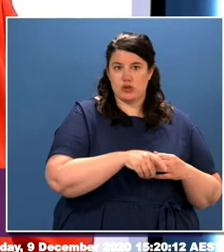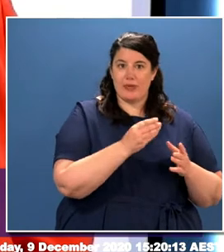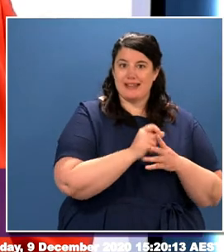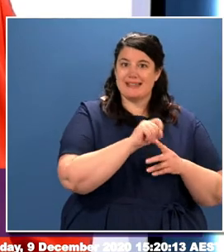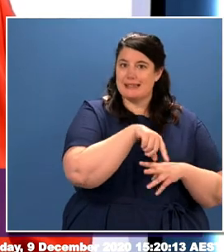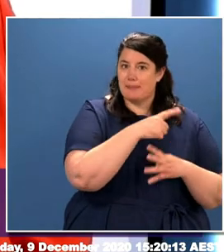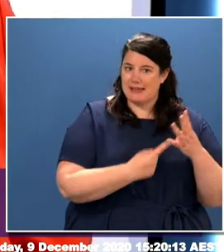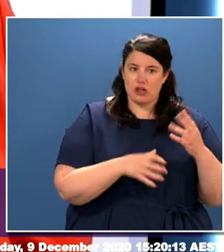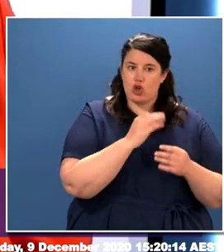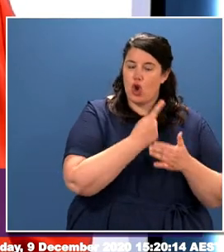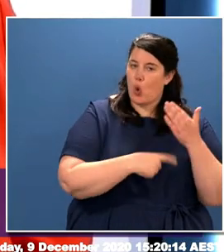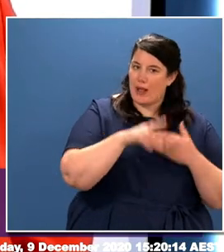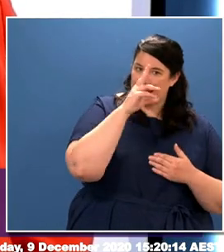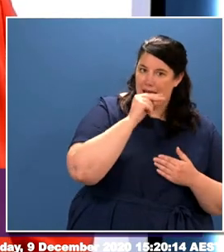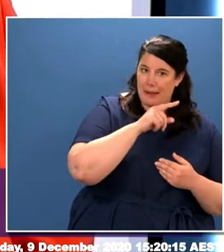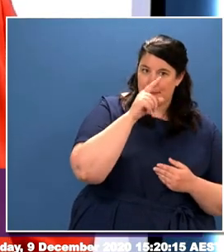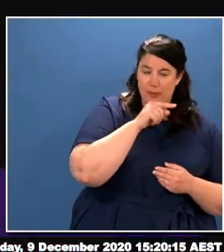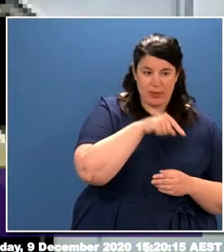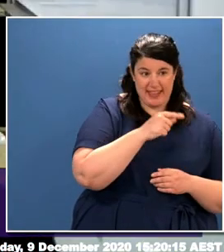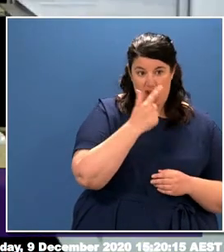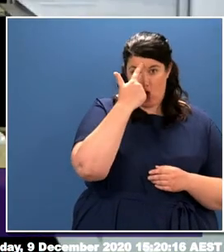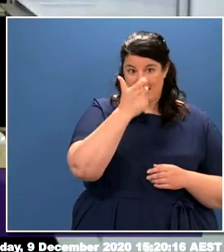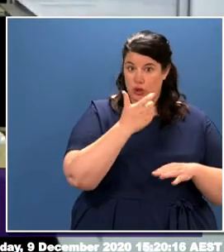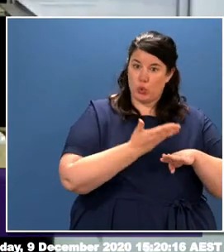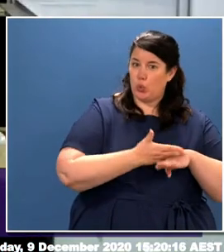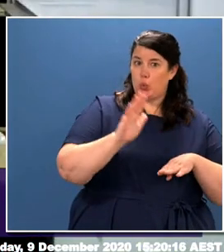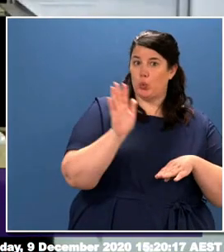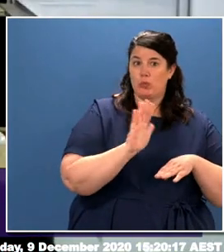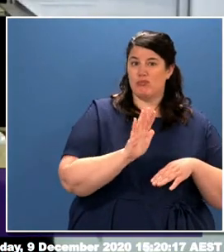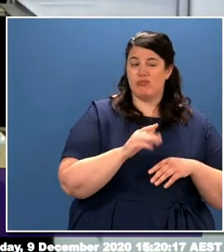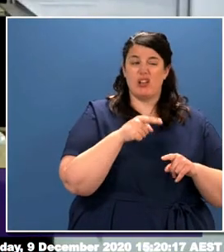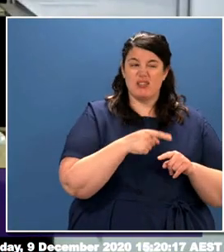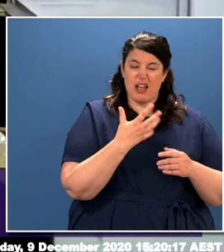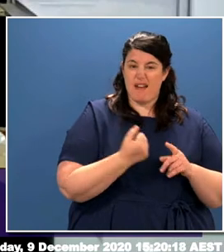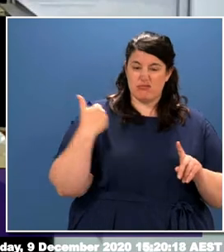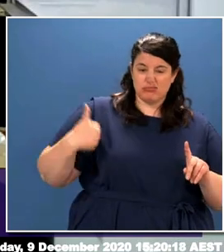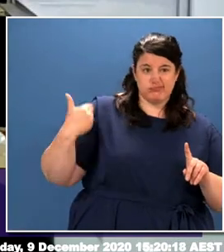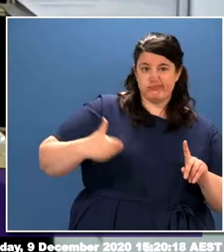And this concept is not new to this study. It's actually a well-accepted language and concern not just